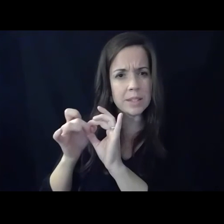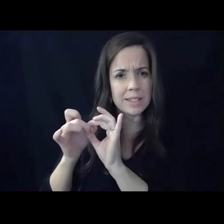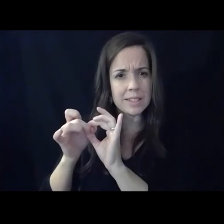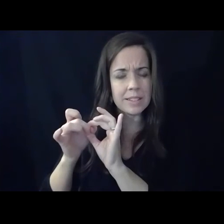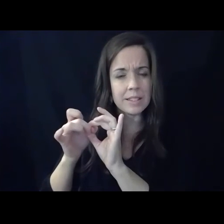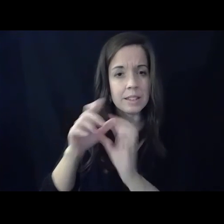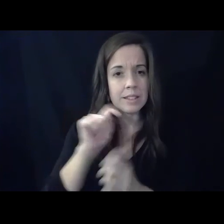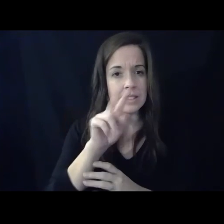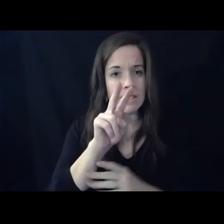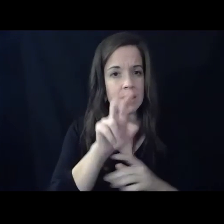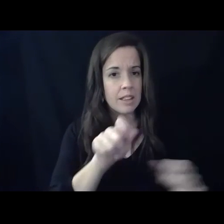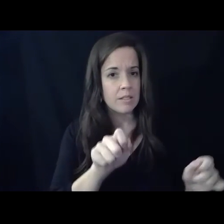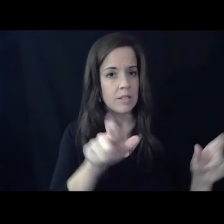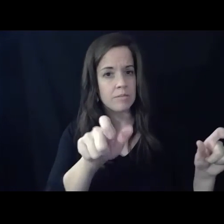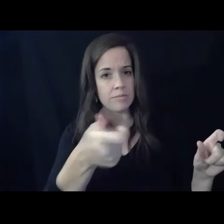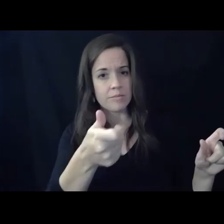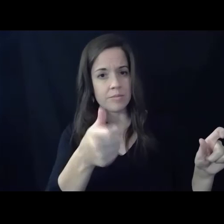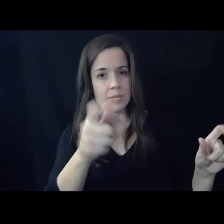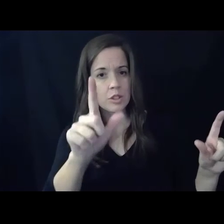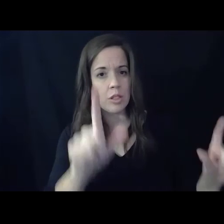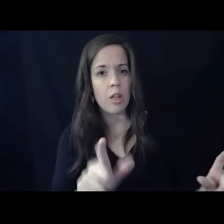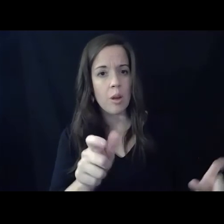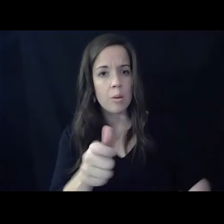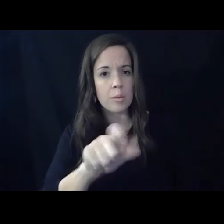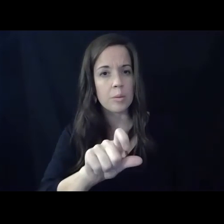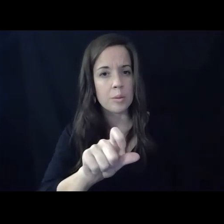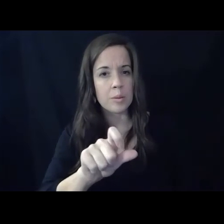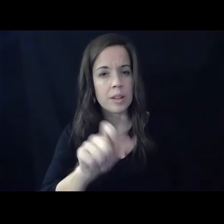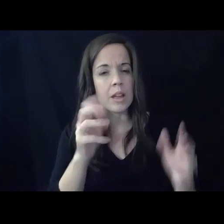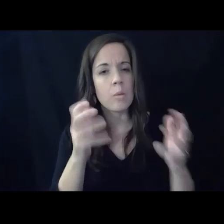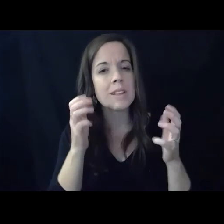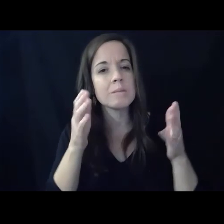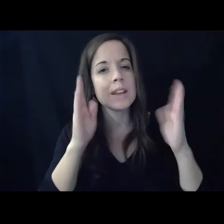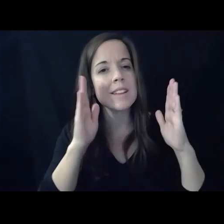turned low. It desperately wants my attention but is polite, which is its defining weakness.